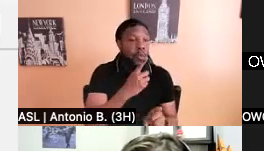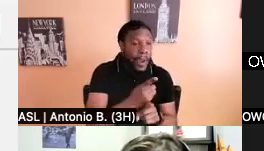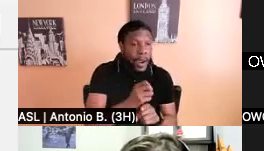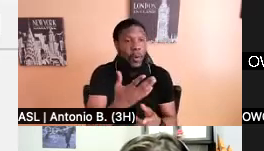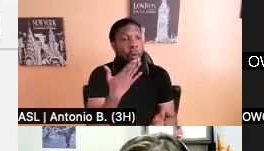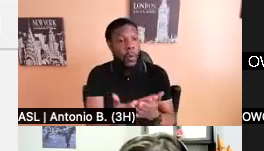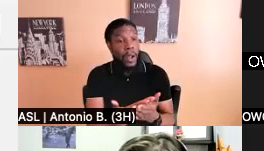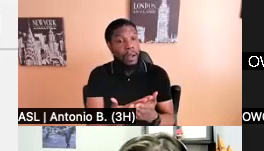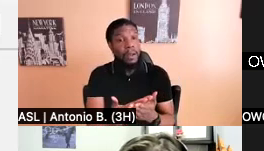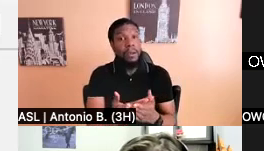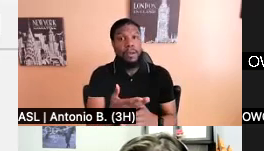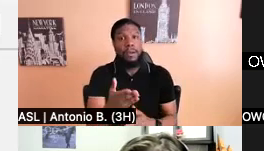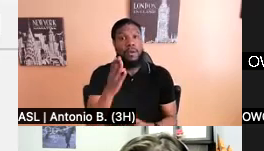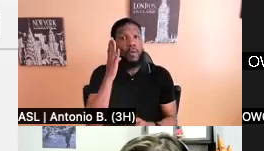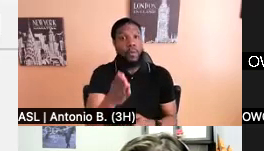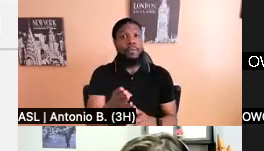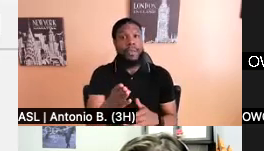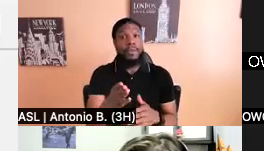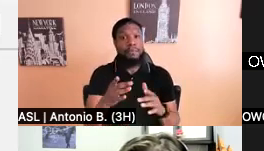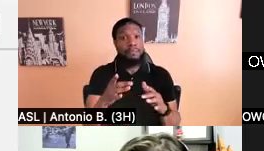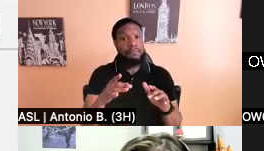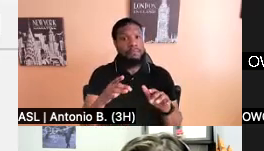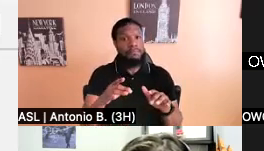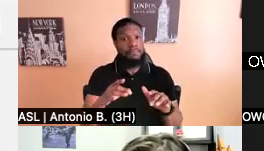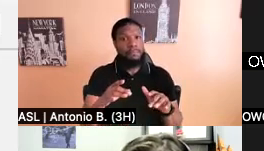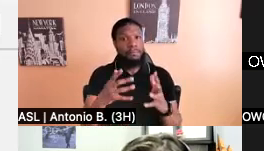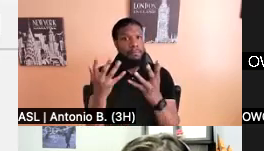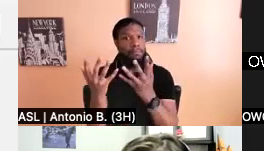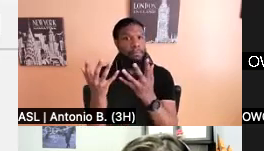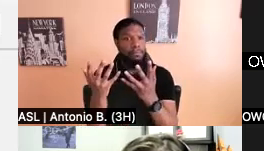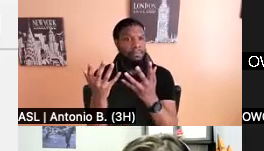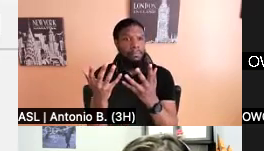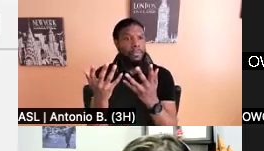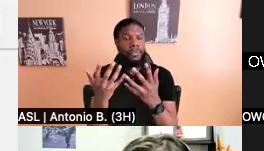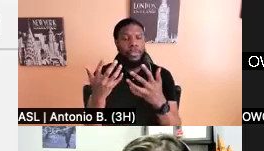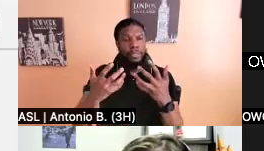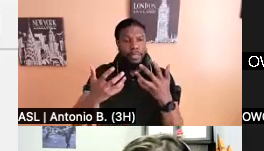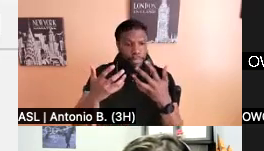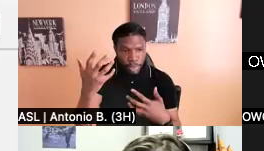to academic standards. This is an unfortunate stance that only works to harm students.